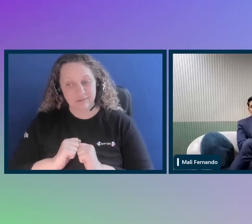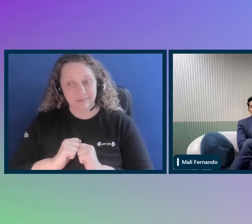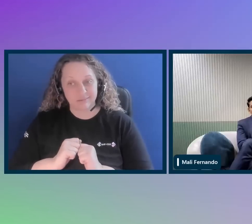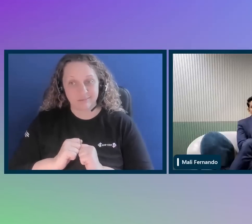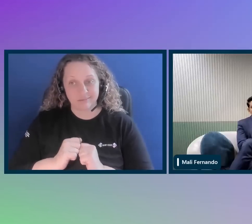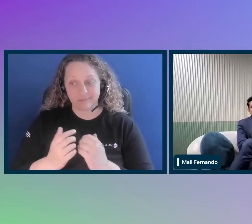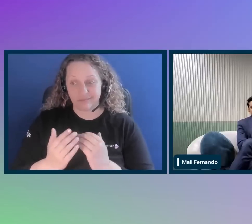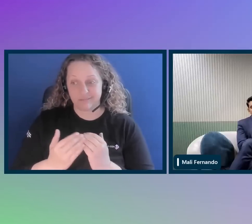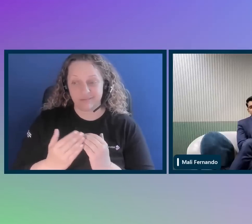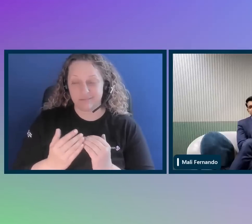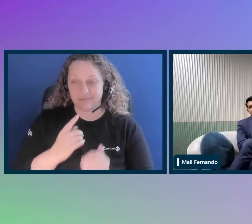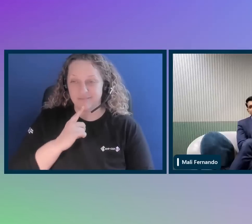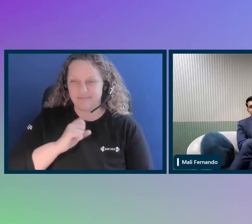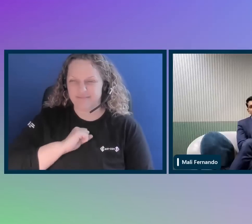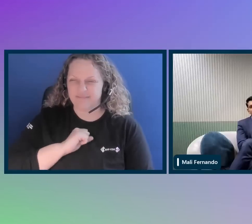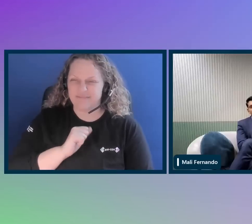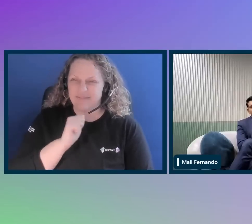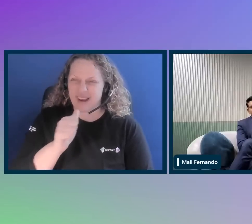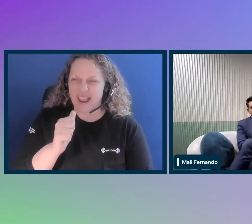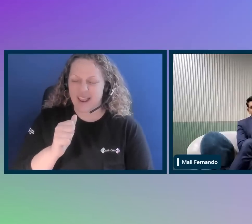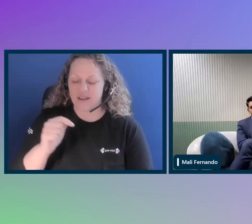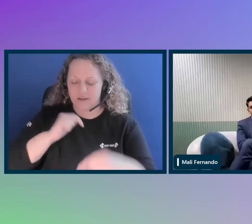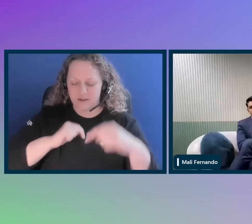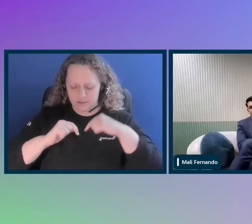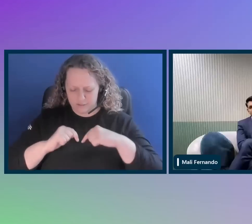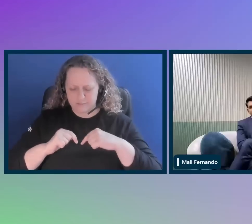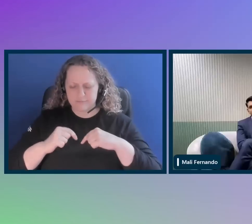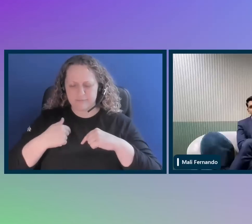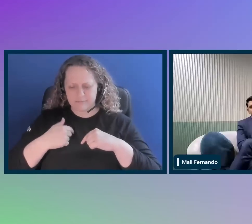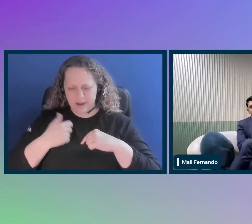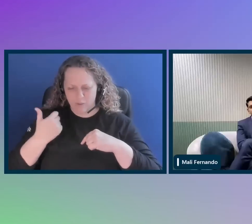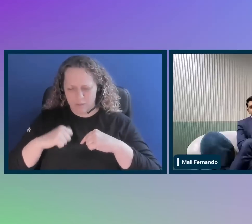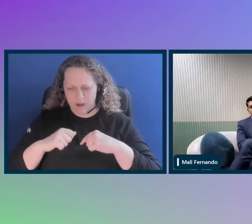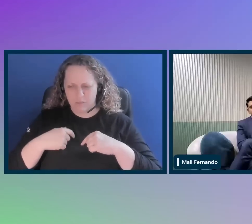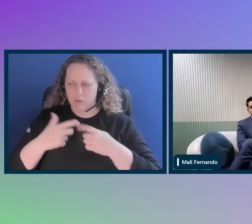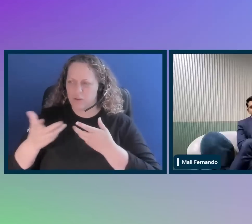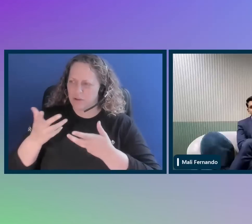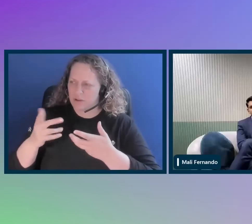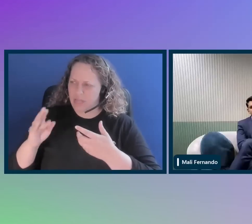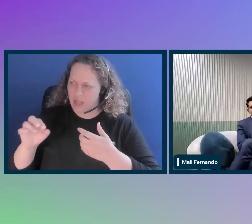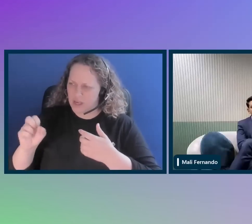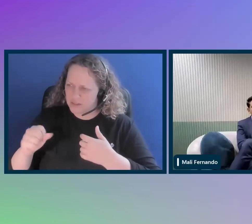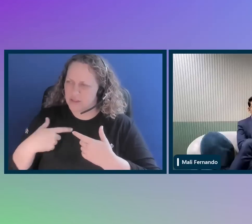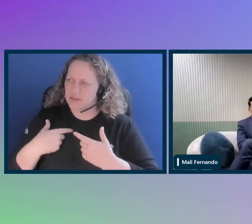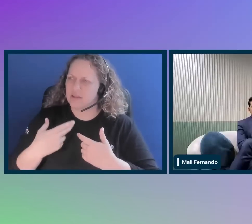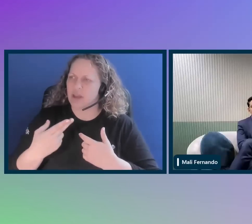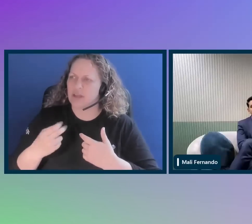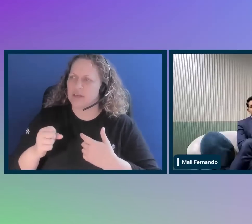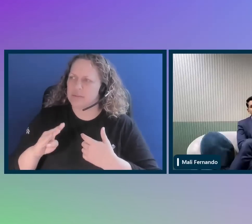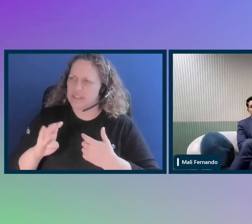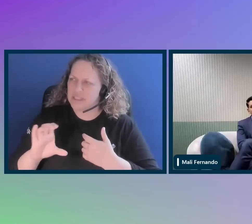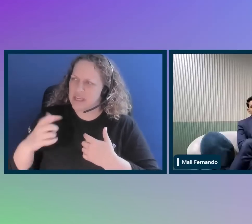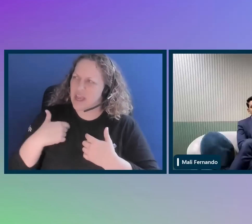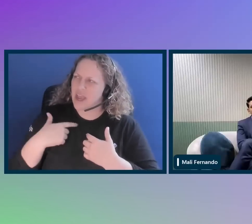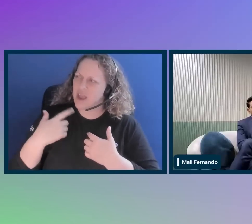I remember in those early days, Preety, when I started talking about digital accessibility to HSBC, the questions I used to get were,